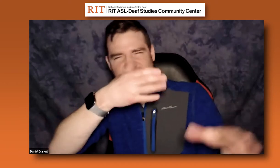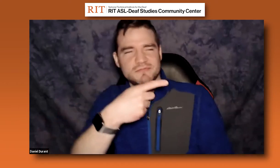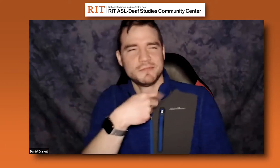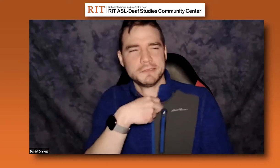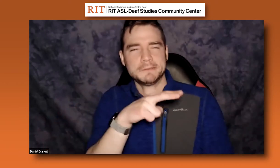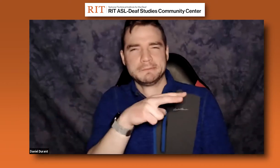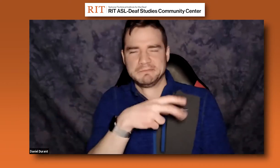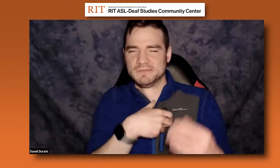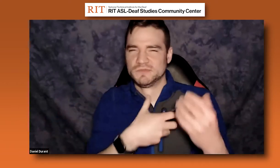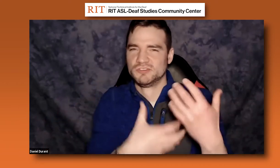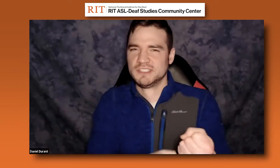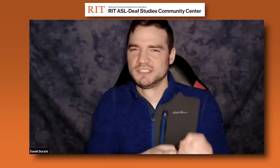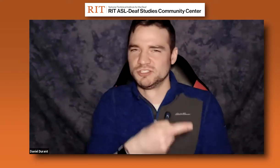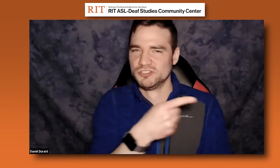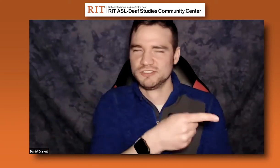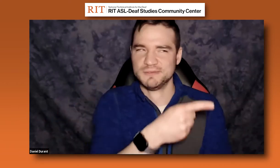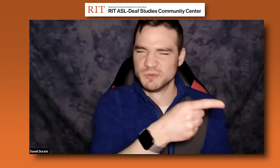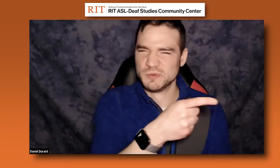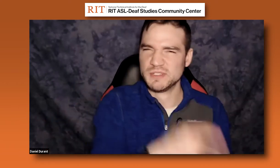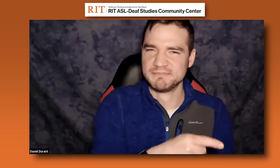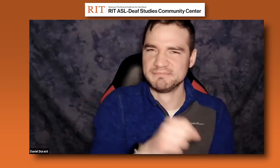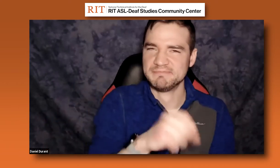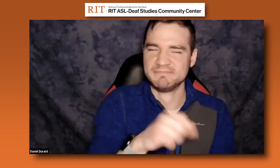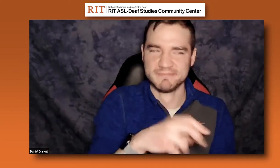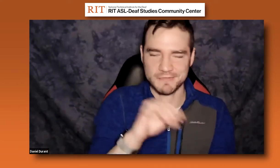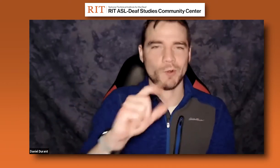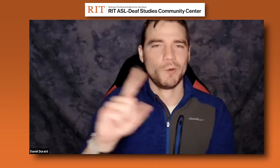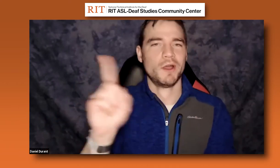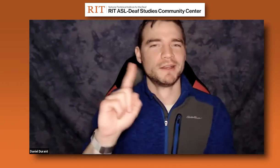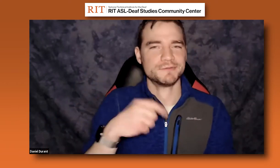She had it all, so I trusted her,